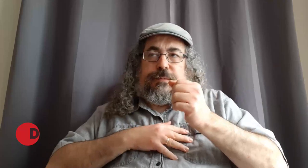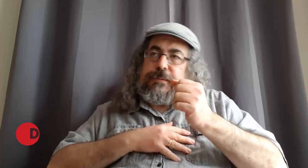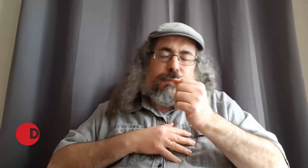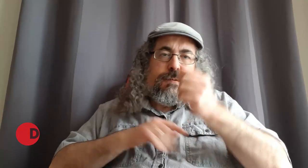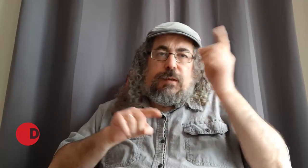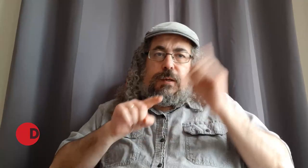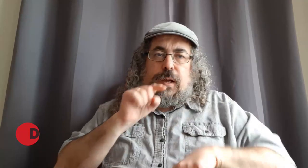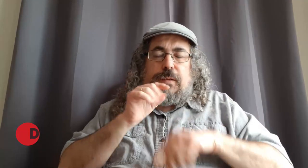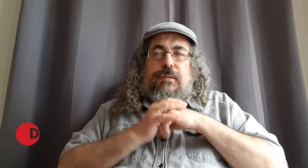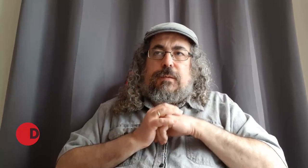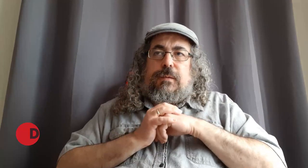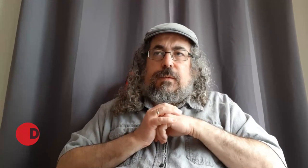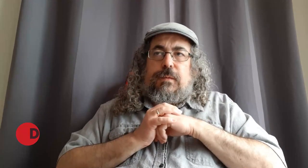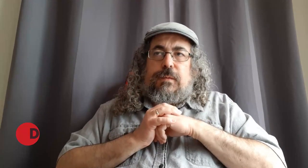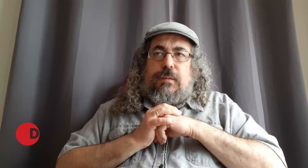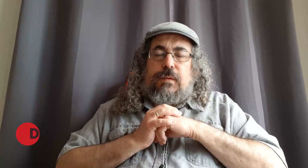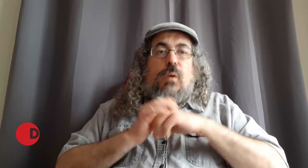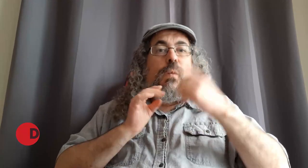Can't get an interpreter?